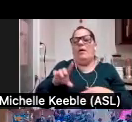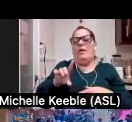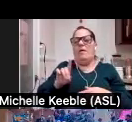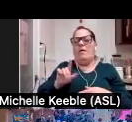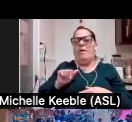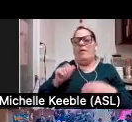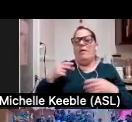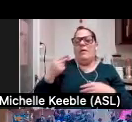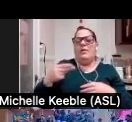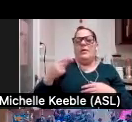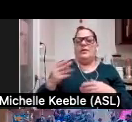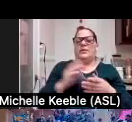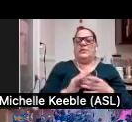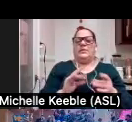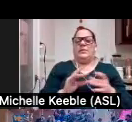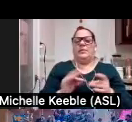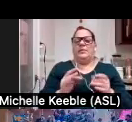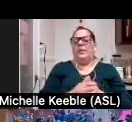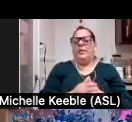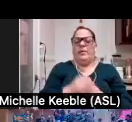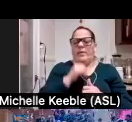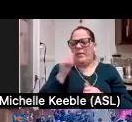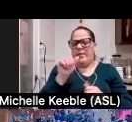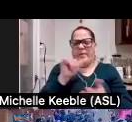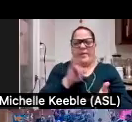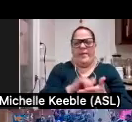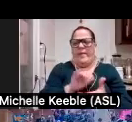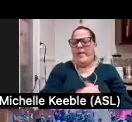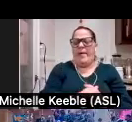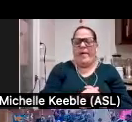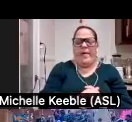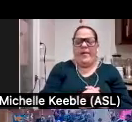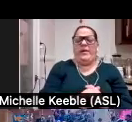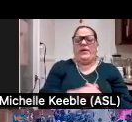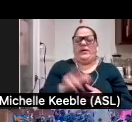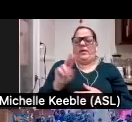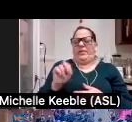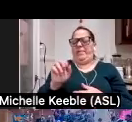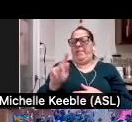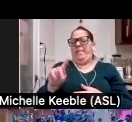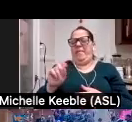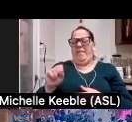story. It was just not possible. So rather than that, as Natalie said, we decided we would focus